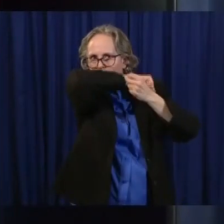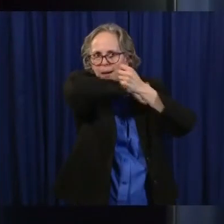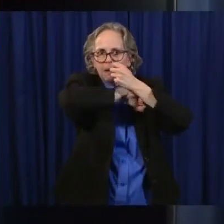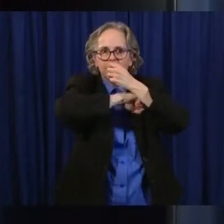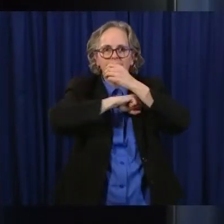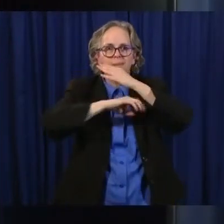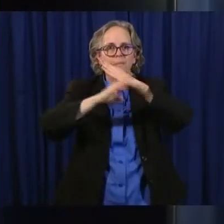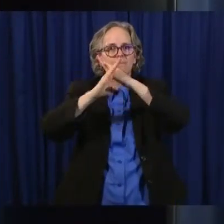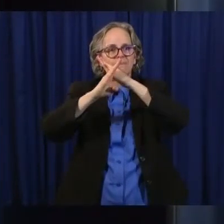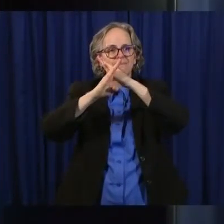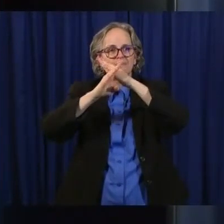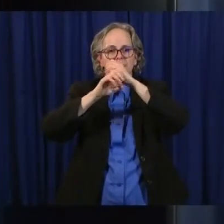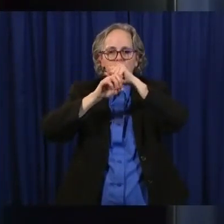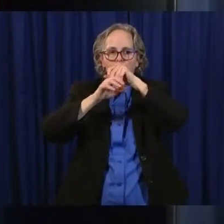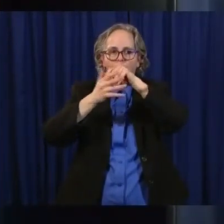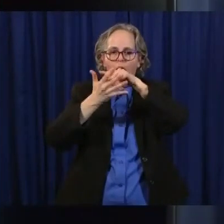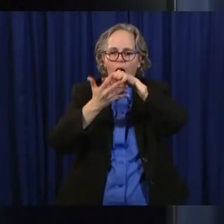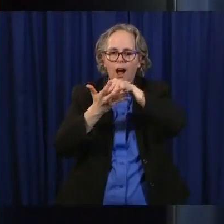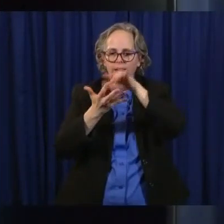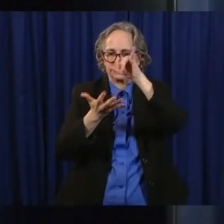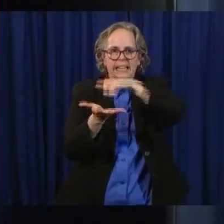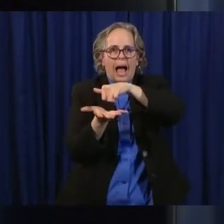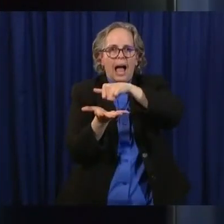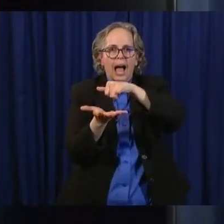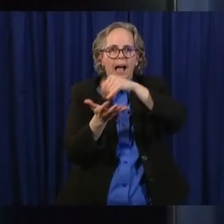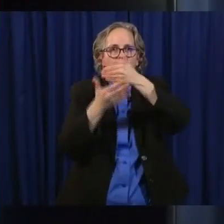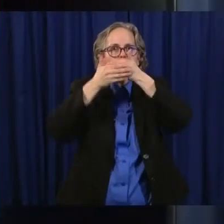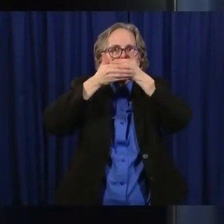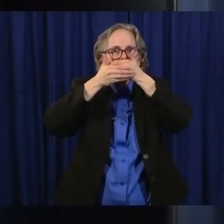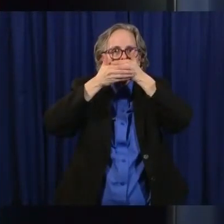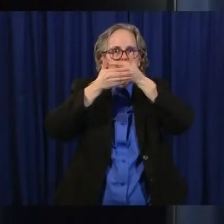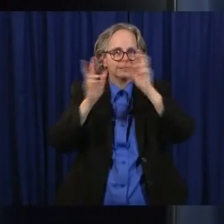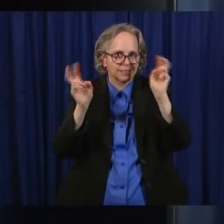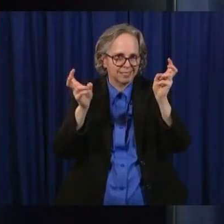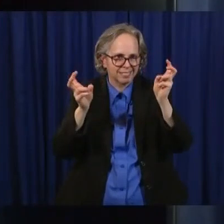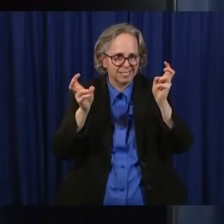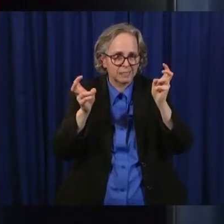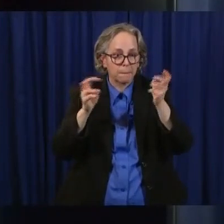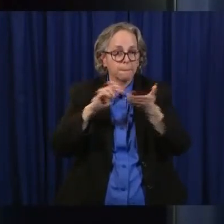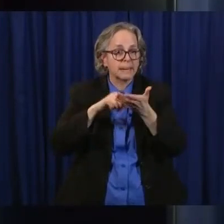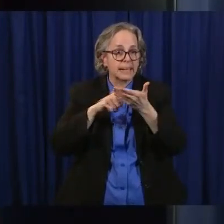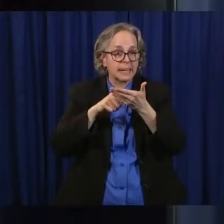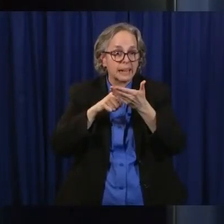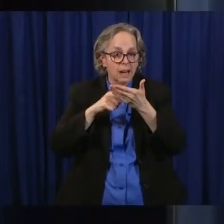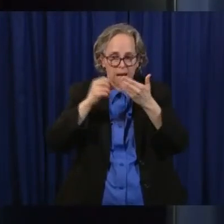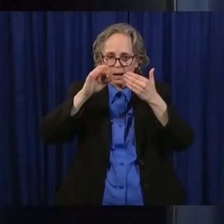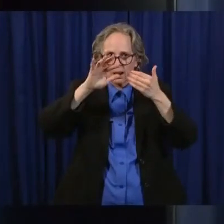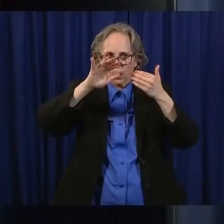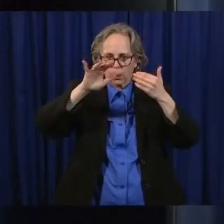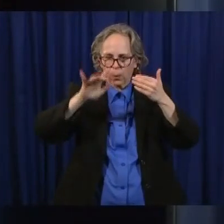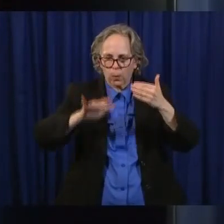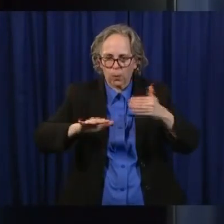INFECTED PERSON COUGHS, THEY ARE WEARING A MASK, IF THEY ARE WEARING A MASK IT WILL CAPTURE A LARGE NUMBER OF THOSE DROPLETS.